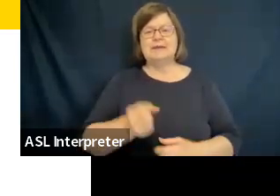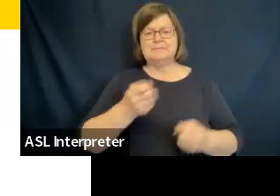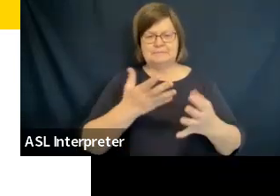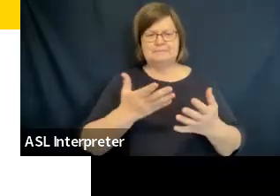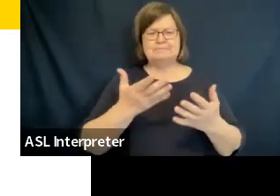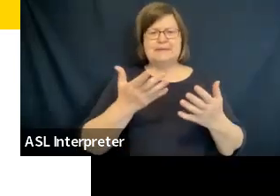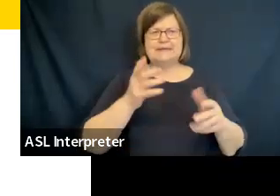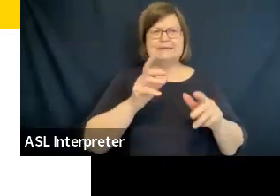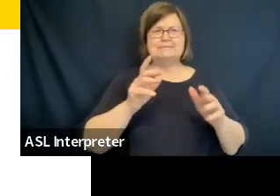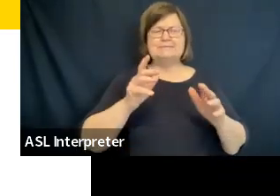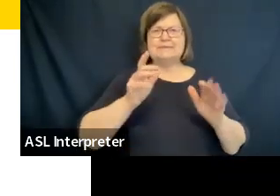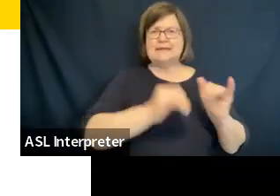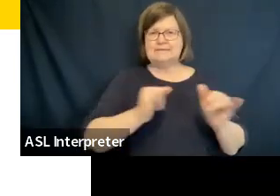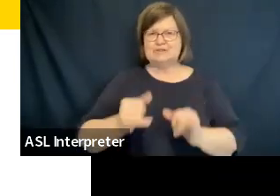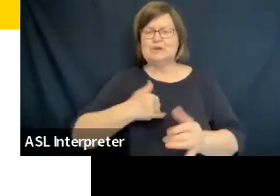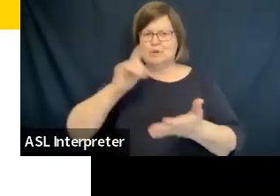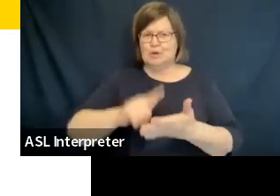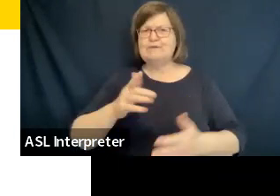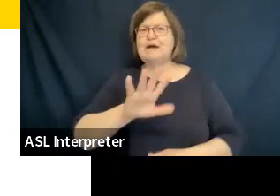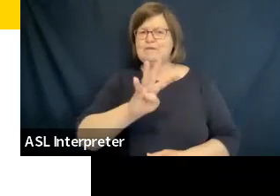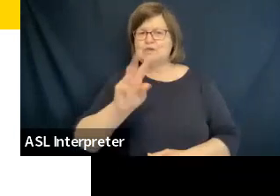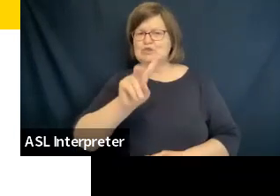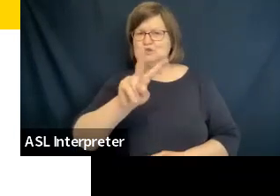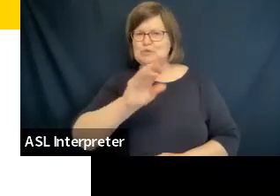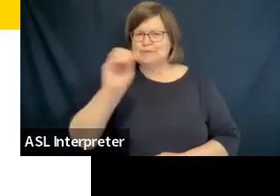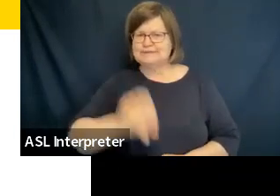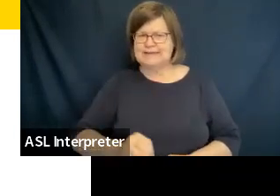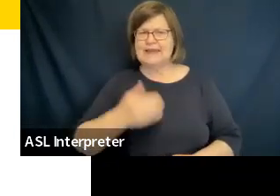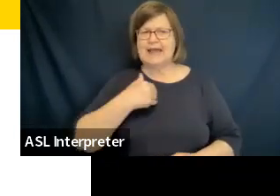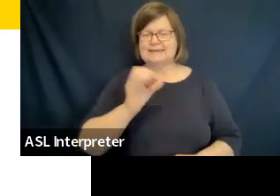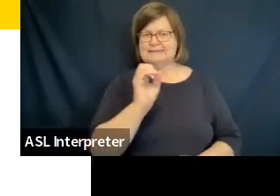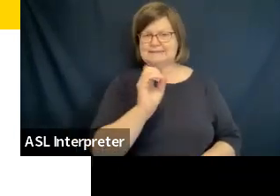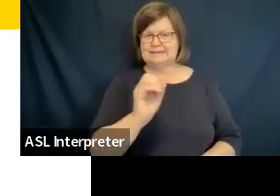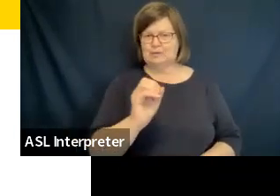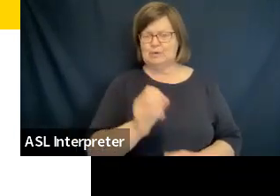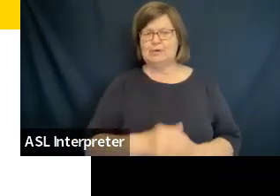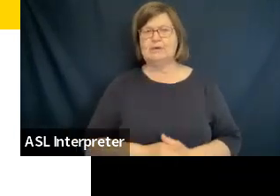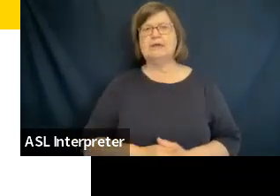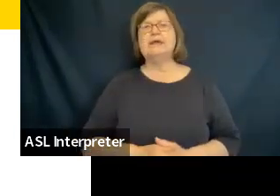viewing the presentation, with 42% of individuals scoring zero. By contrast, after viewing the